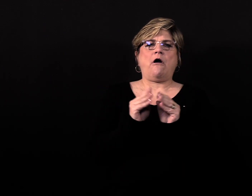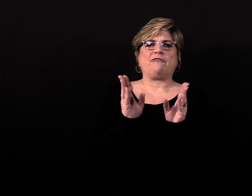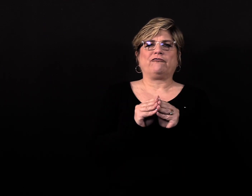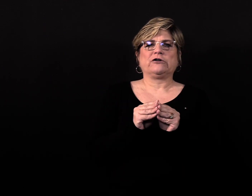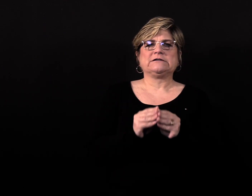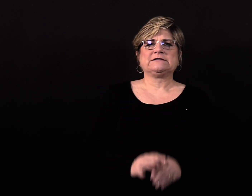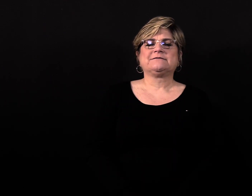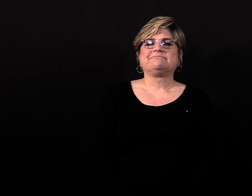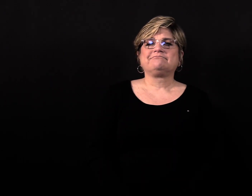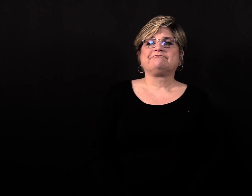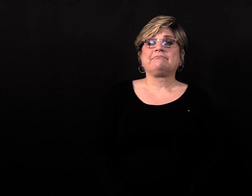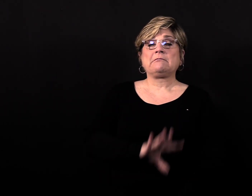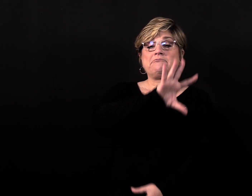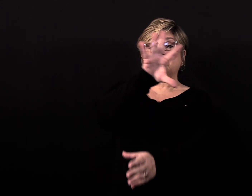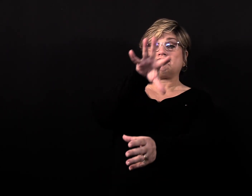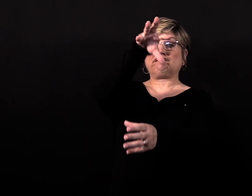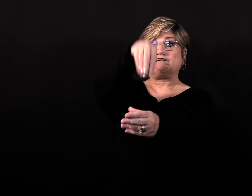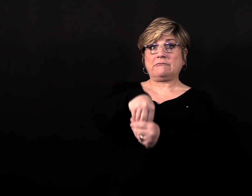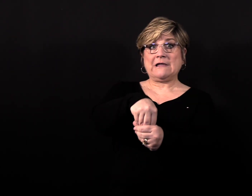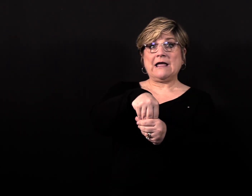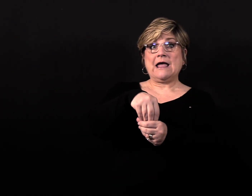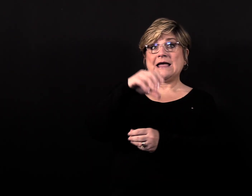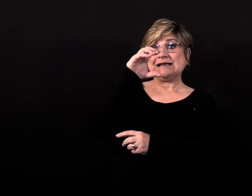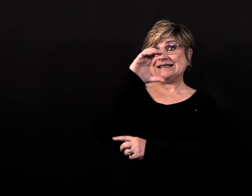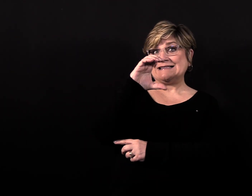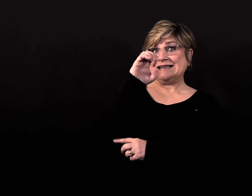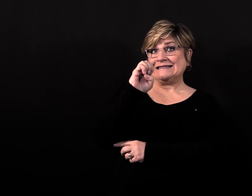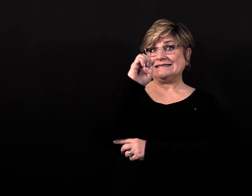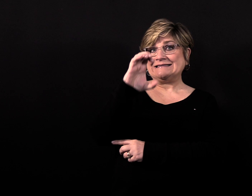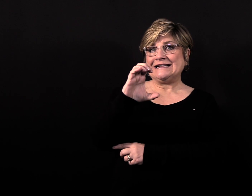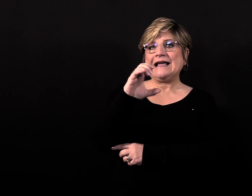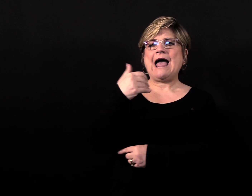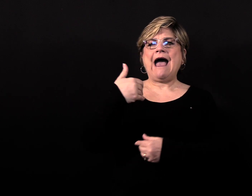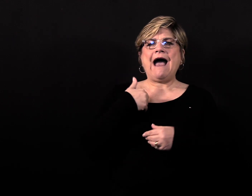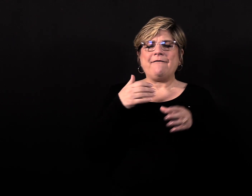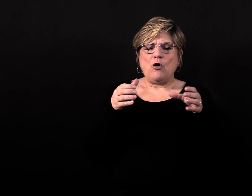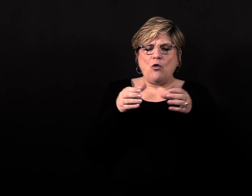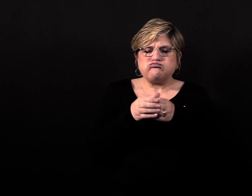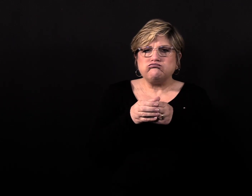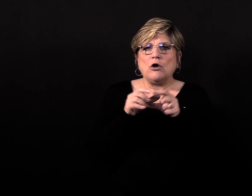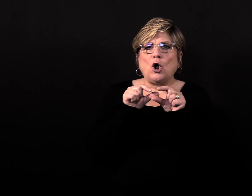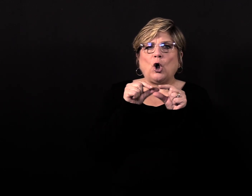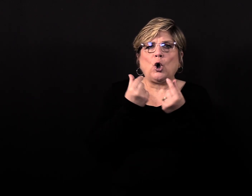Within CEC, there is a subgroup, the Division for